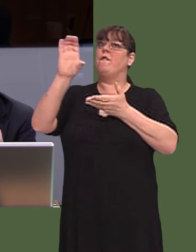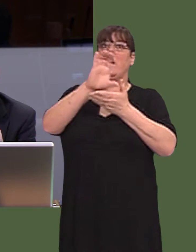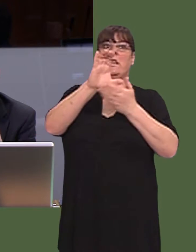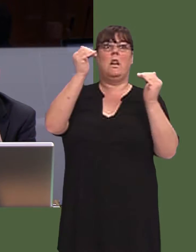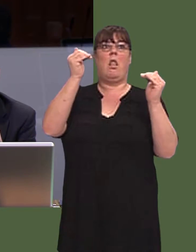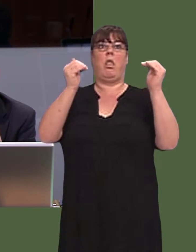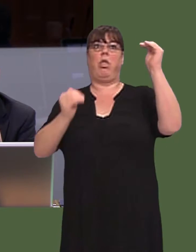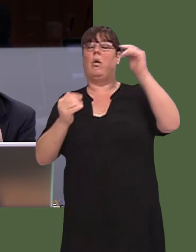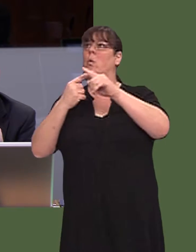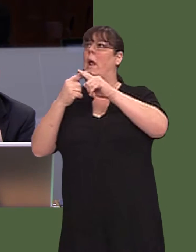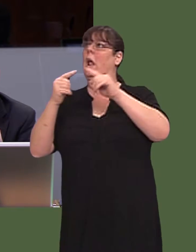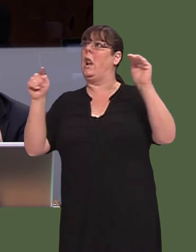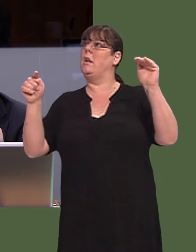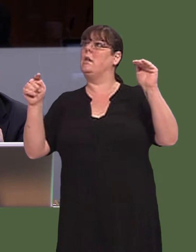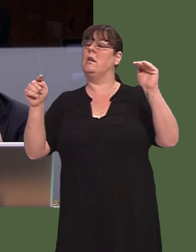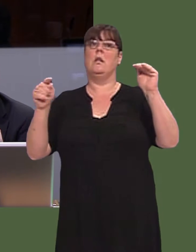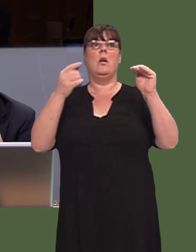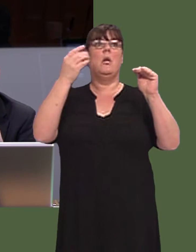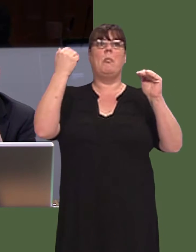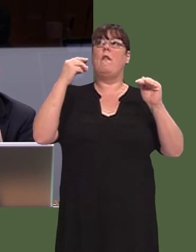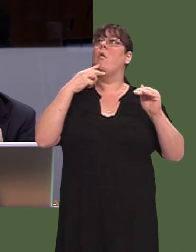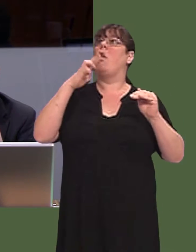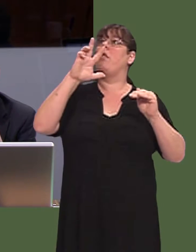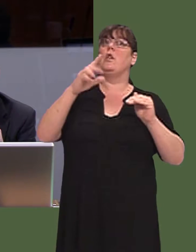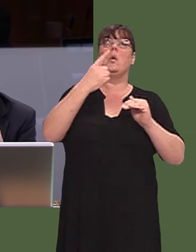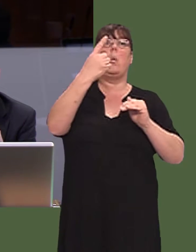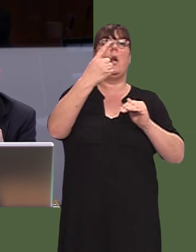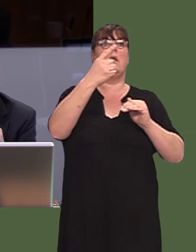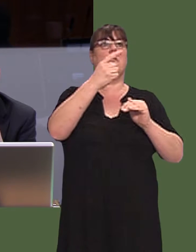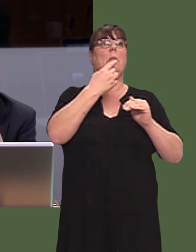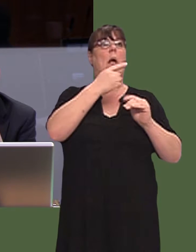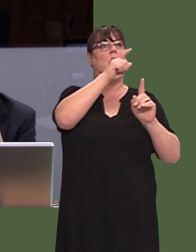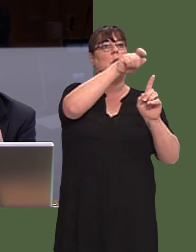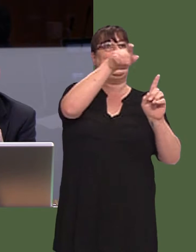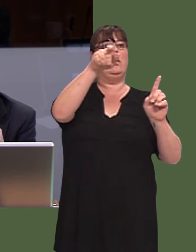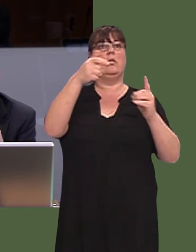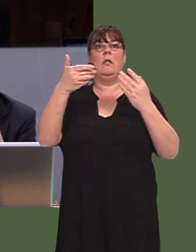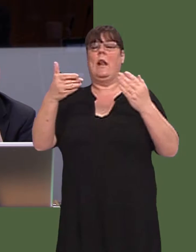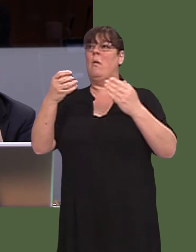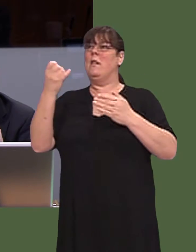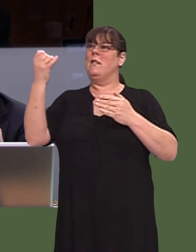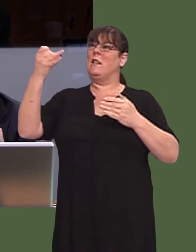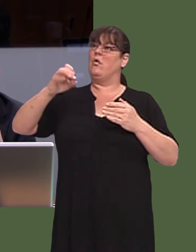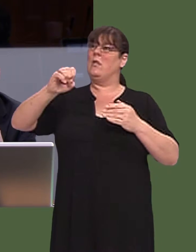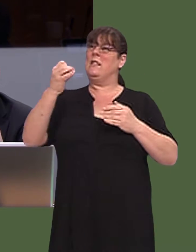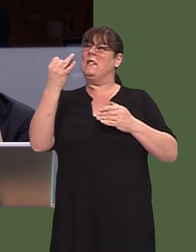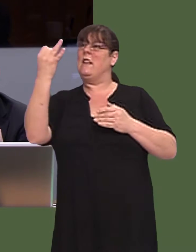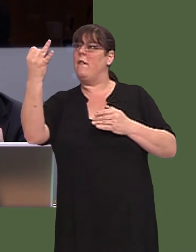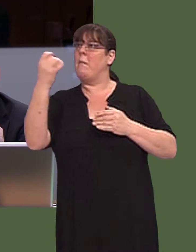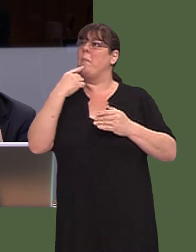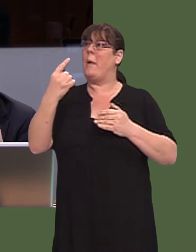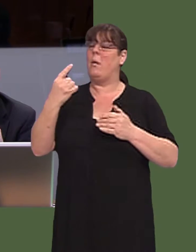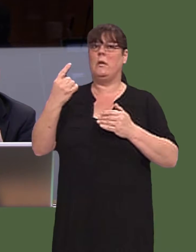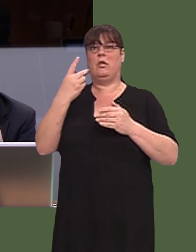what is funded in England has stretched from £31 per pupil in 2001 to £607 in 2015.